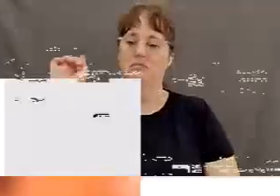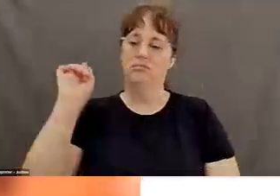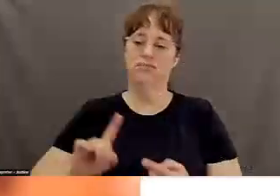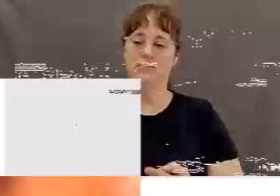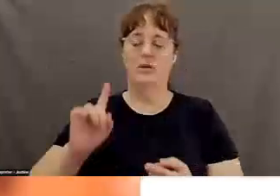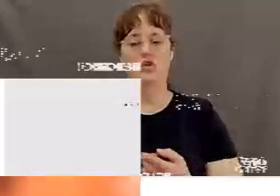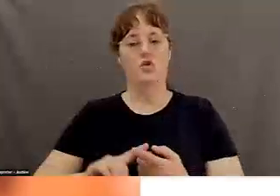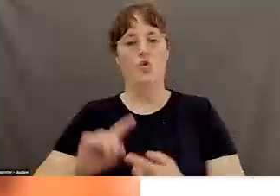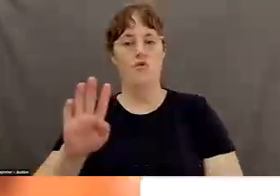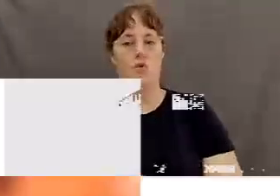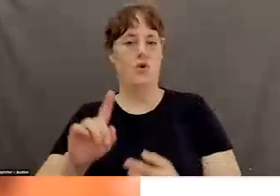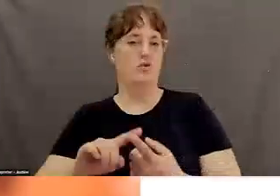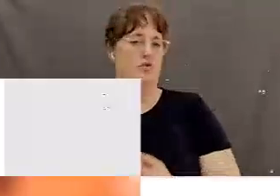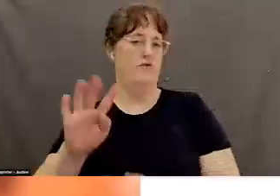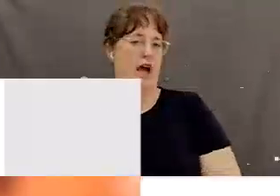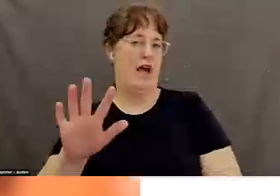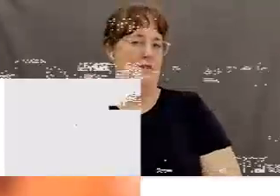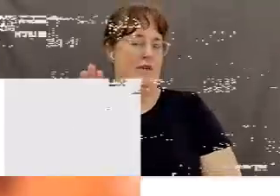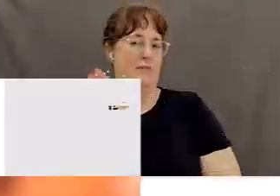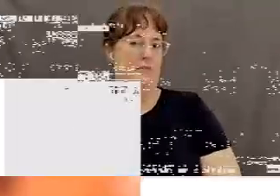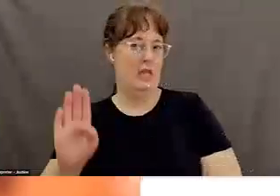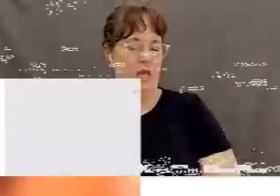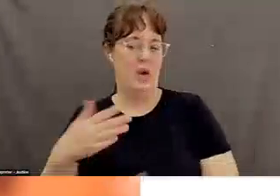Girmay Zahilay: That is just incredible, I think.